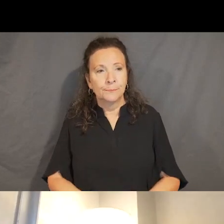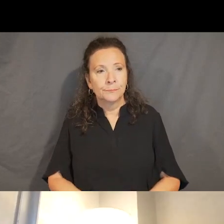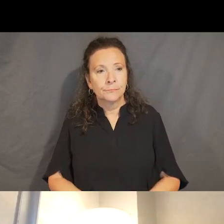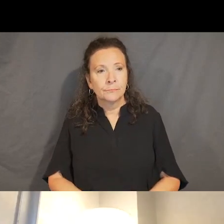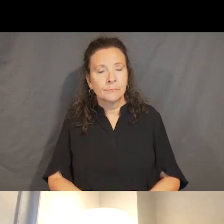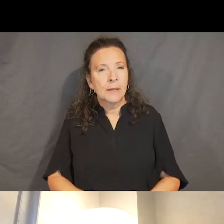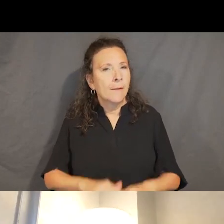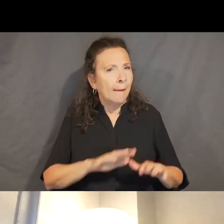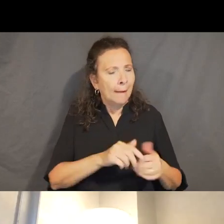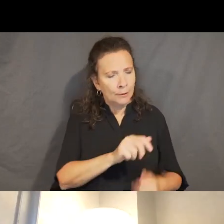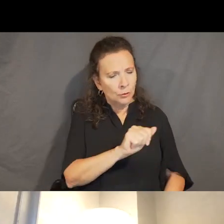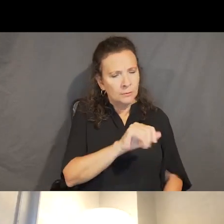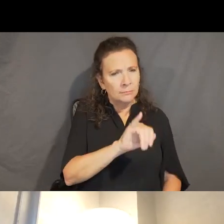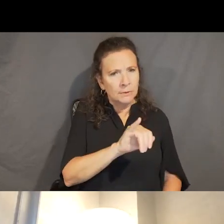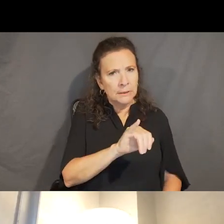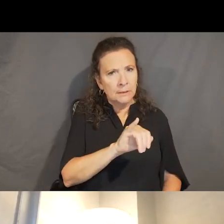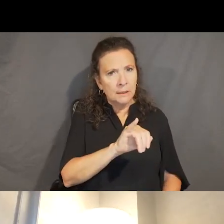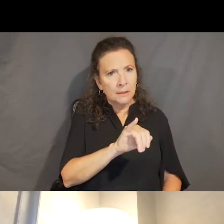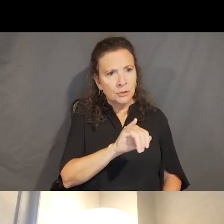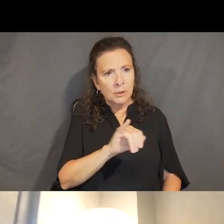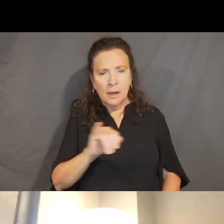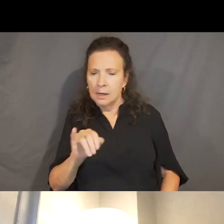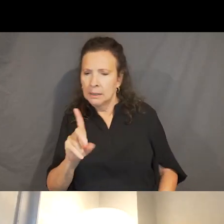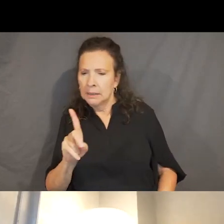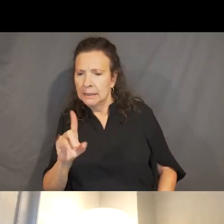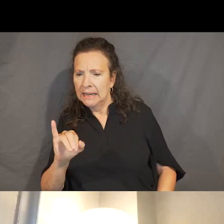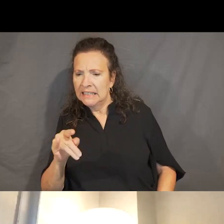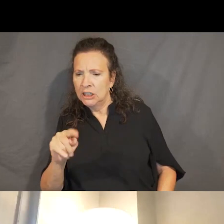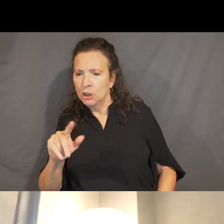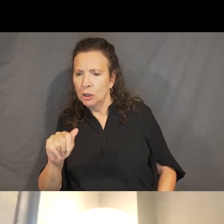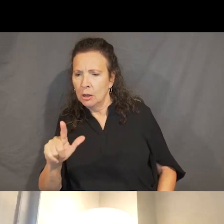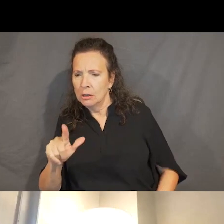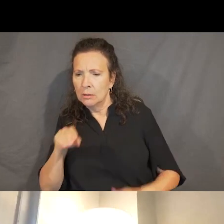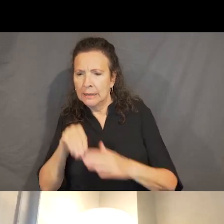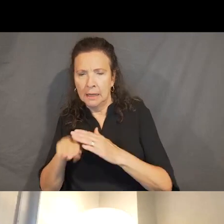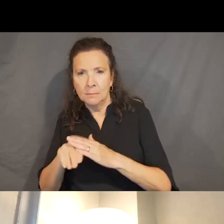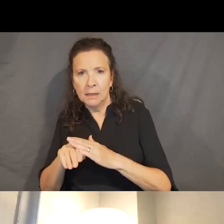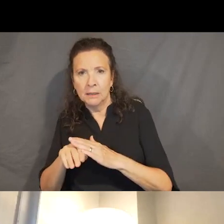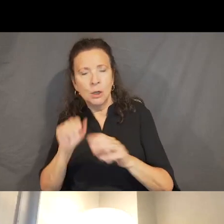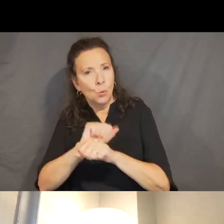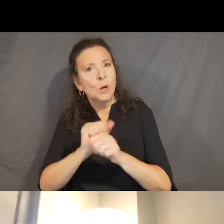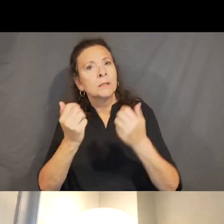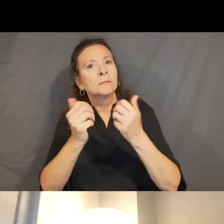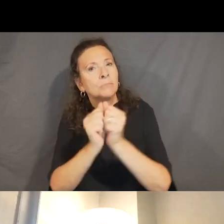artificial intelligence and digital accessibility are working together today, and I want to address